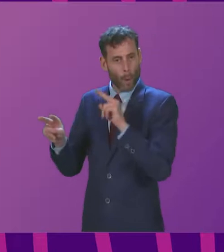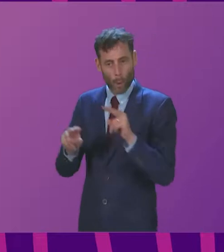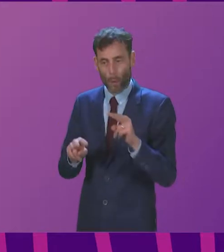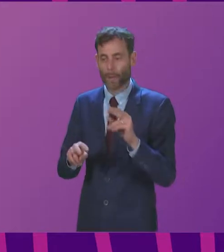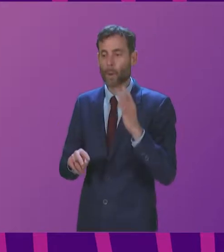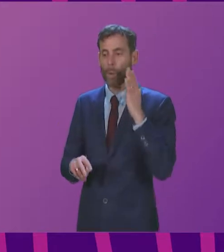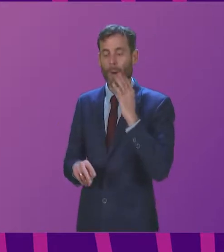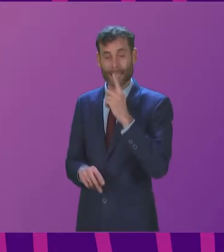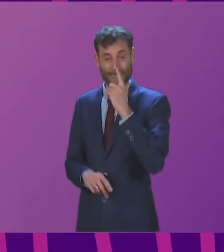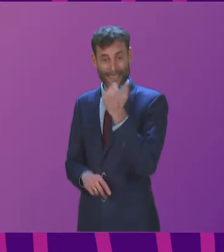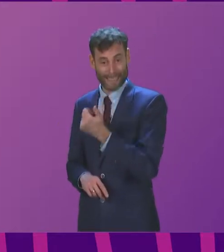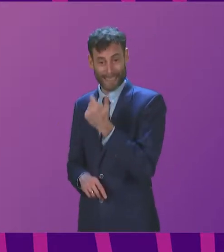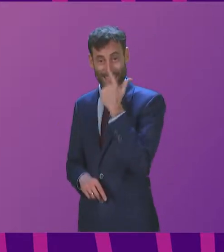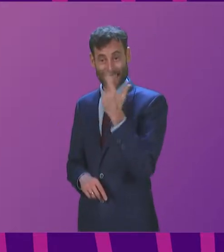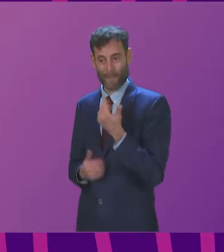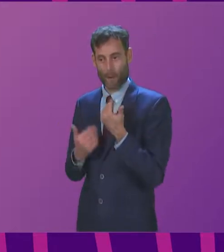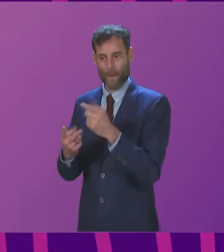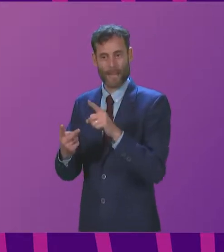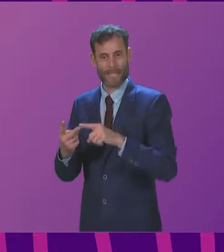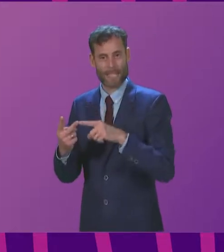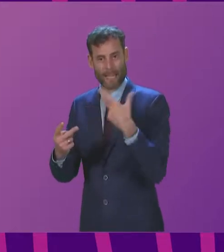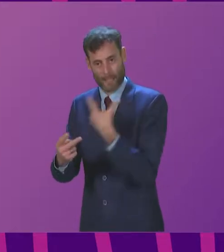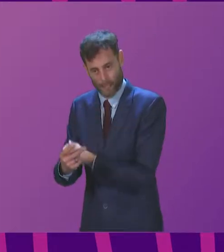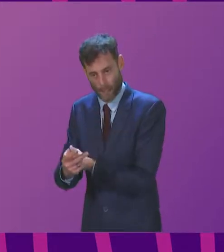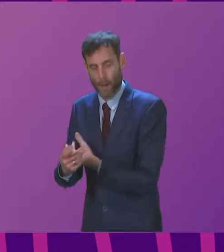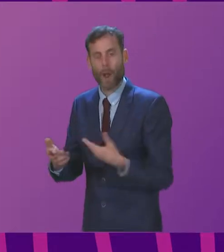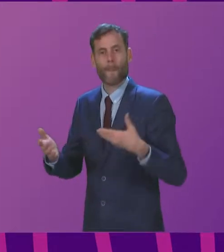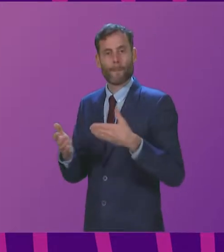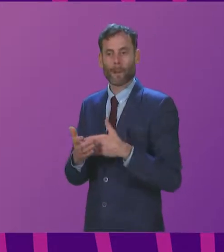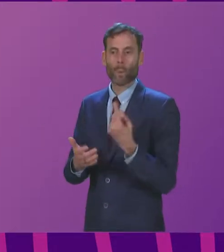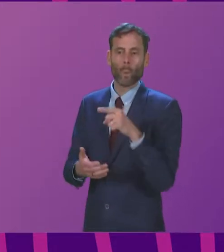17-year-olds. We will continue to prioritise vaccinations for those who are most vulnerable.